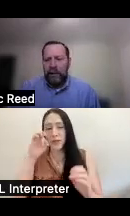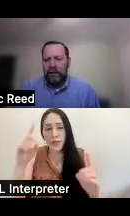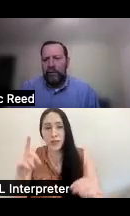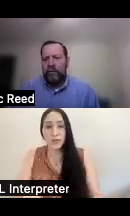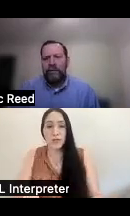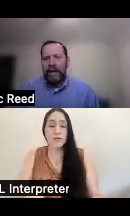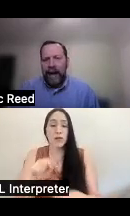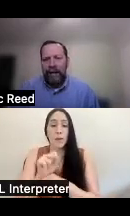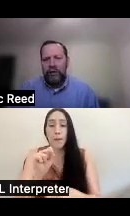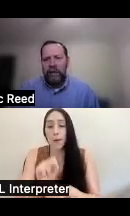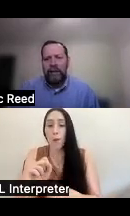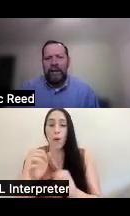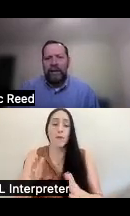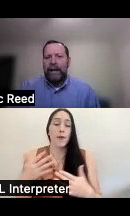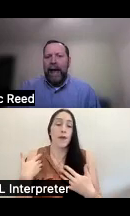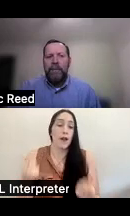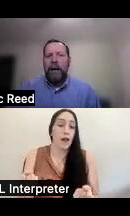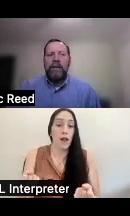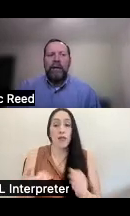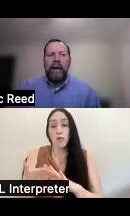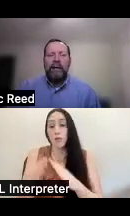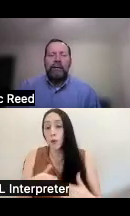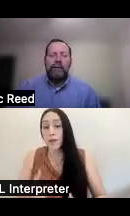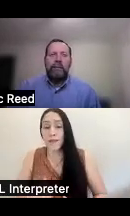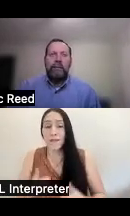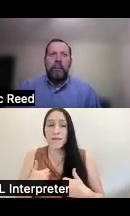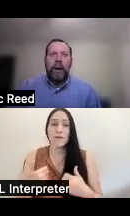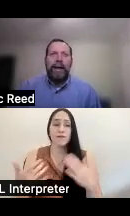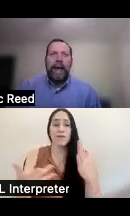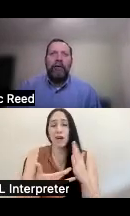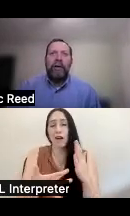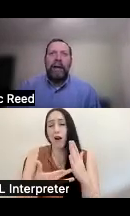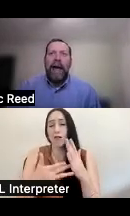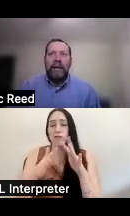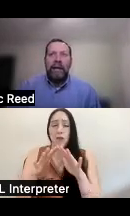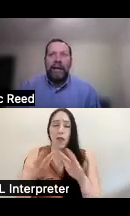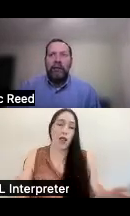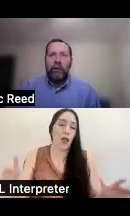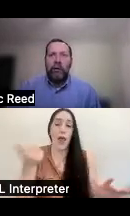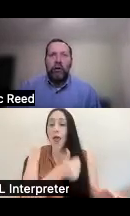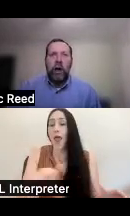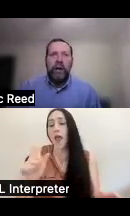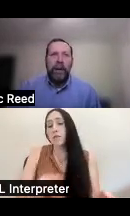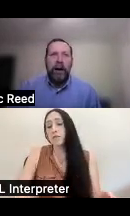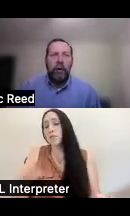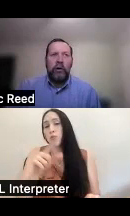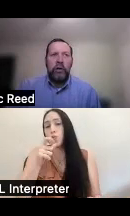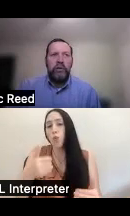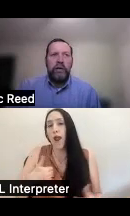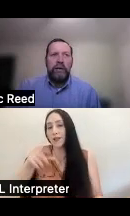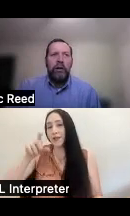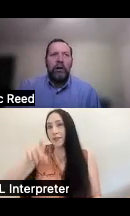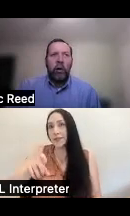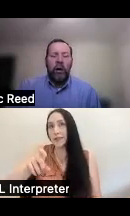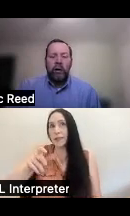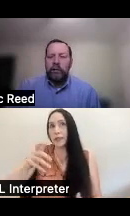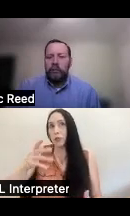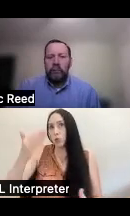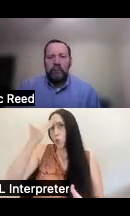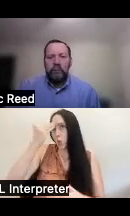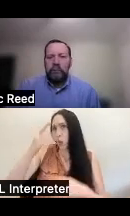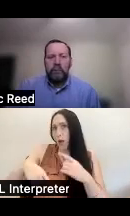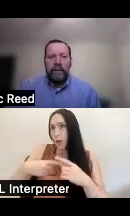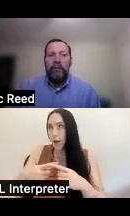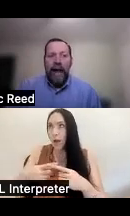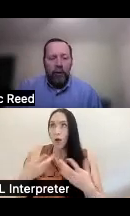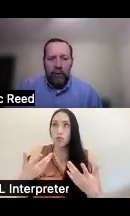Living technology anybody that might ever have a need for knowing about or using or giving out